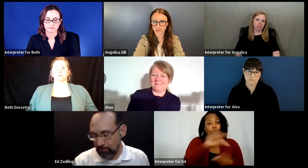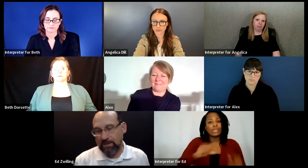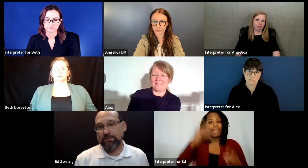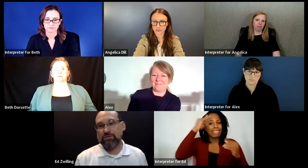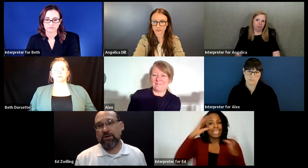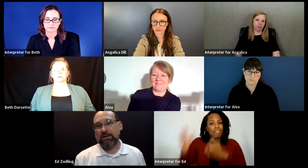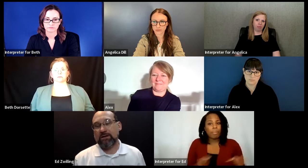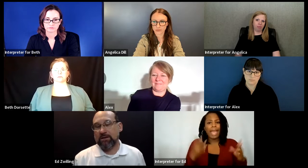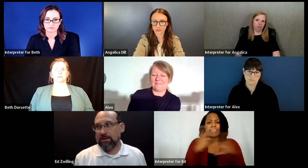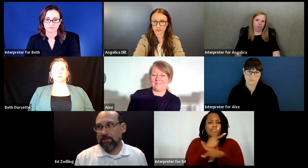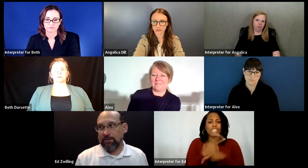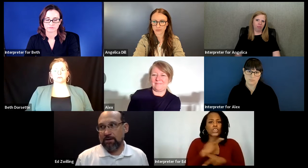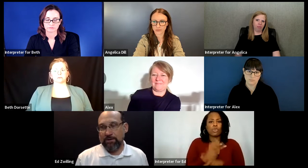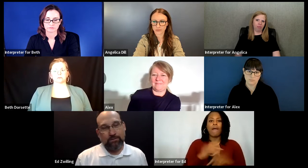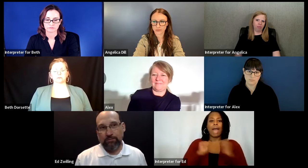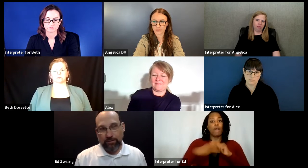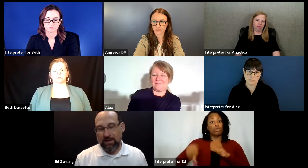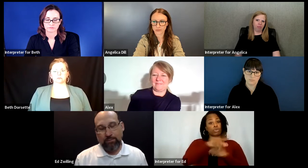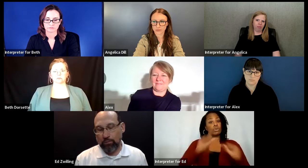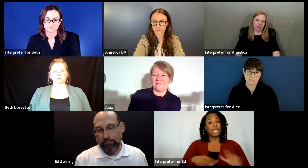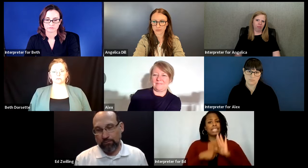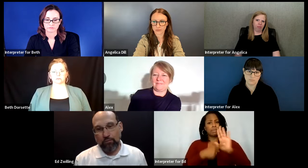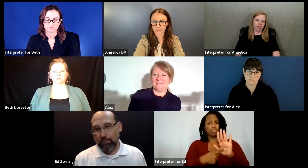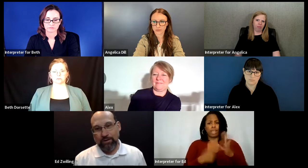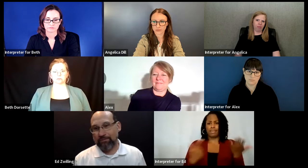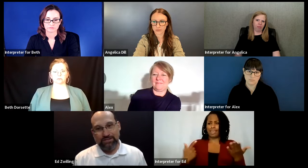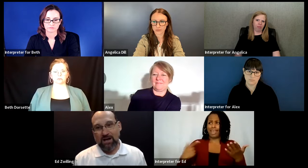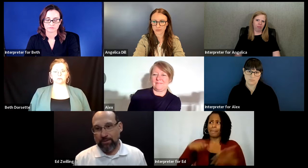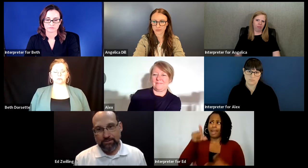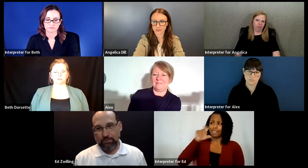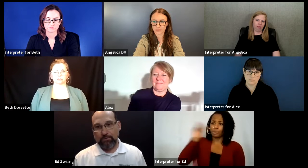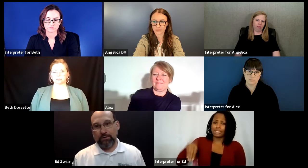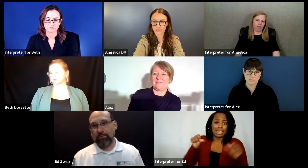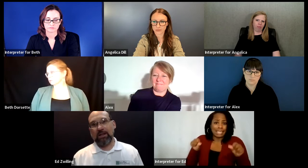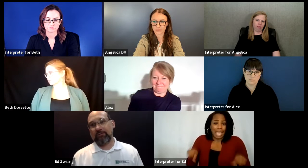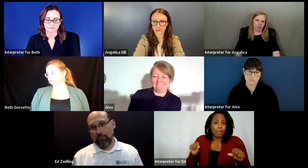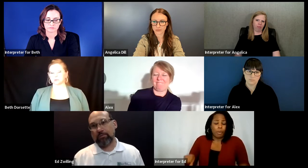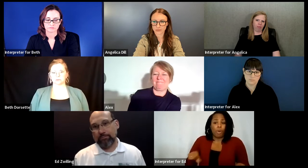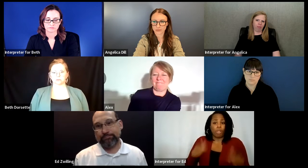help demonstrate, you know, that you're fully capable of performing whatever job it is you're applying for.